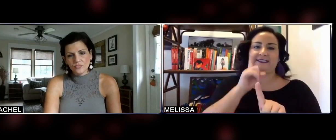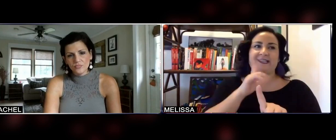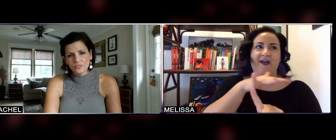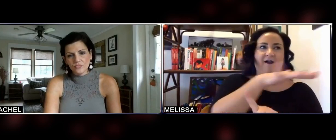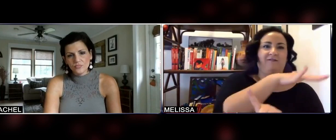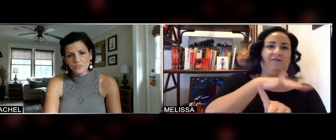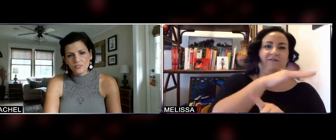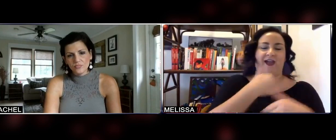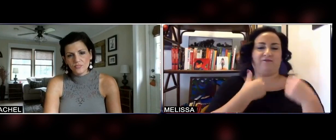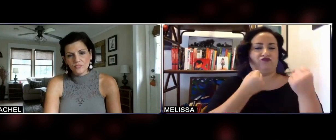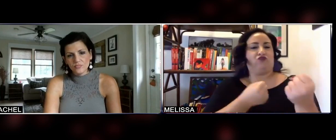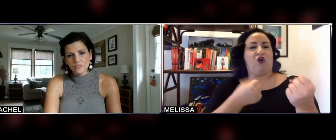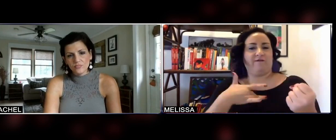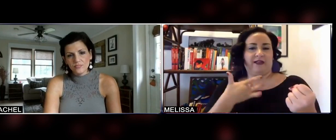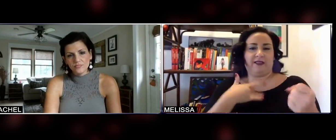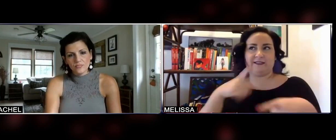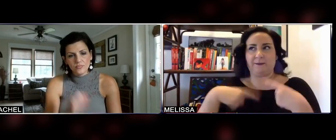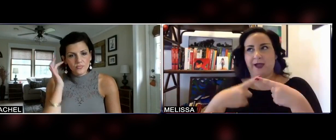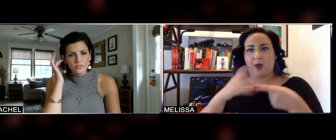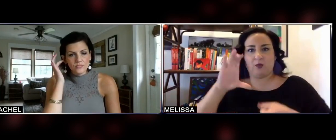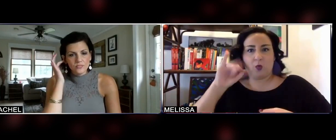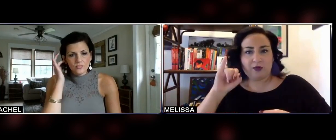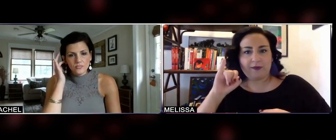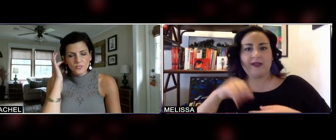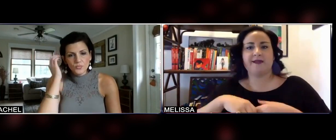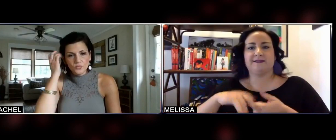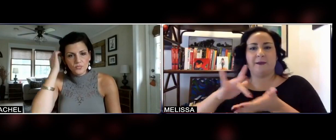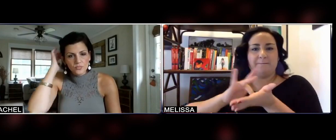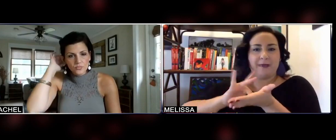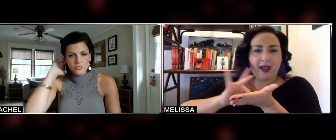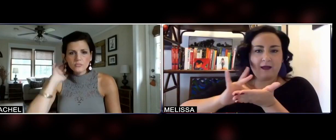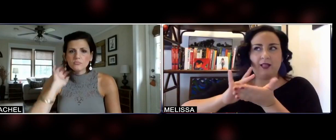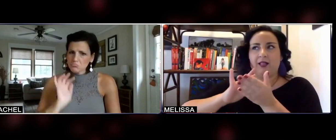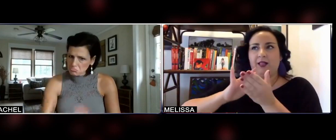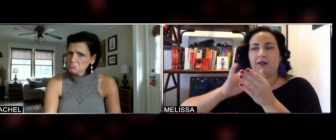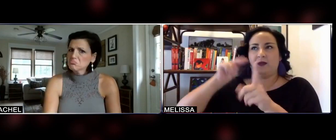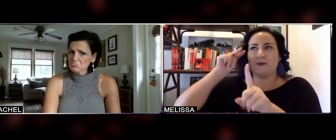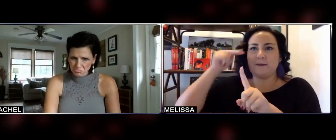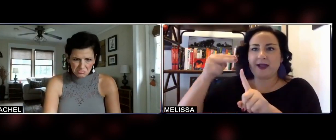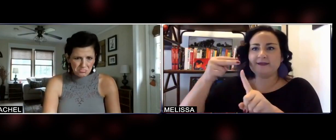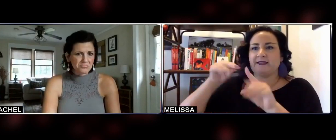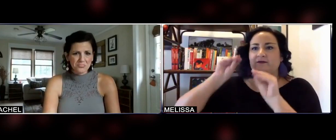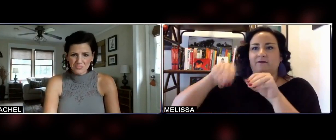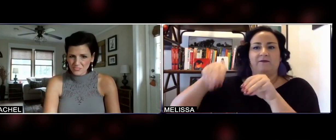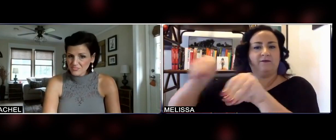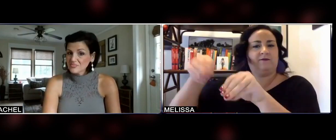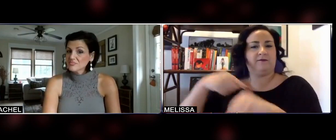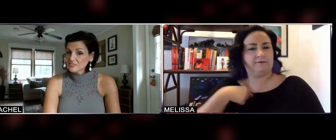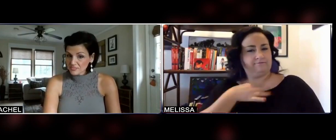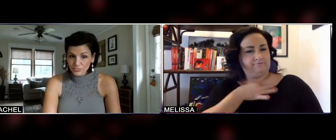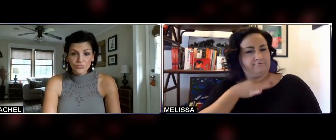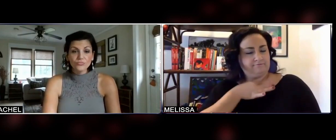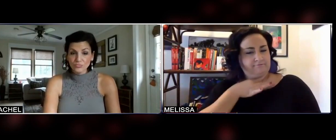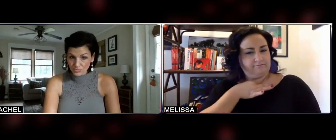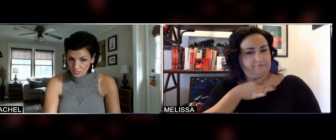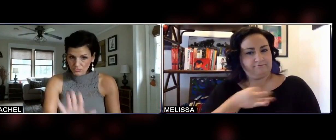Understand why the Deaf community feels strongly about cochlear implants and the medical perspective on being Deaf?